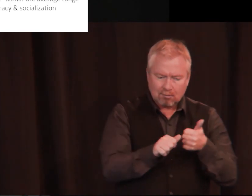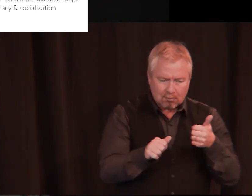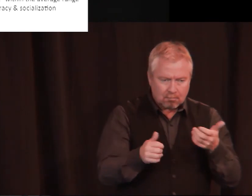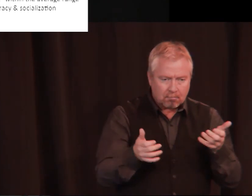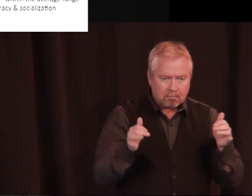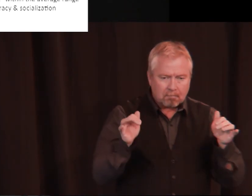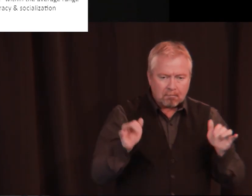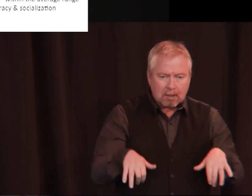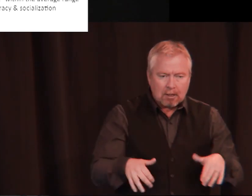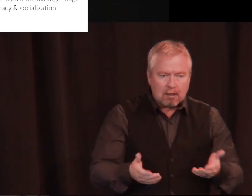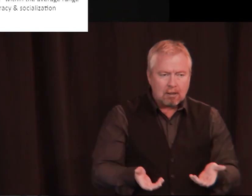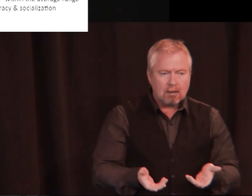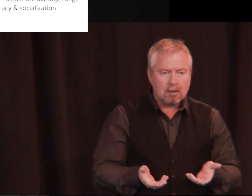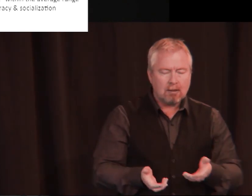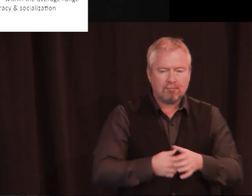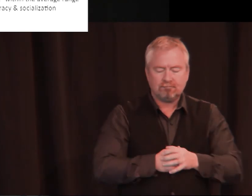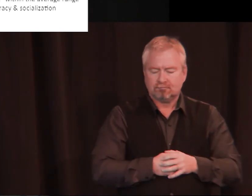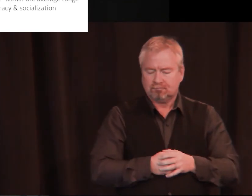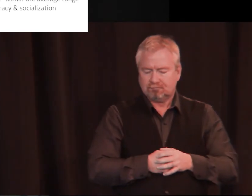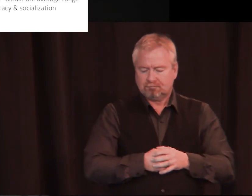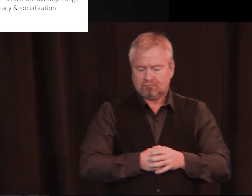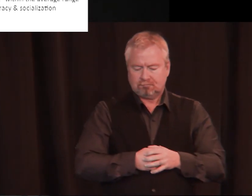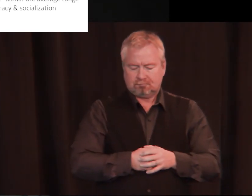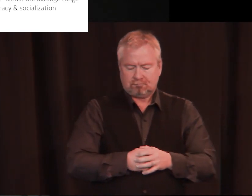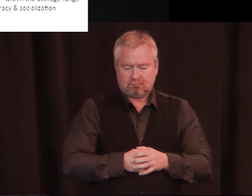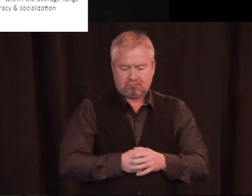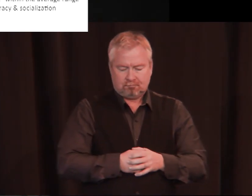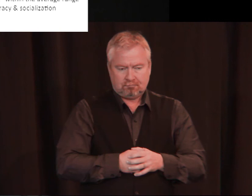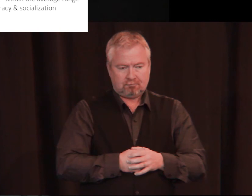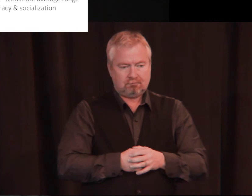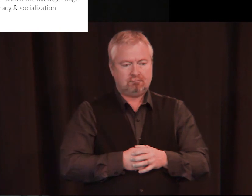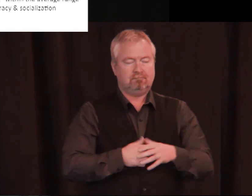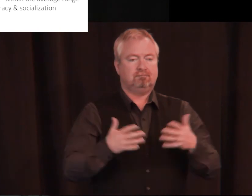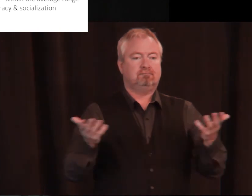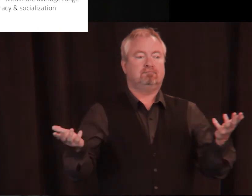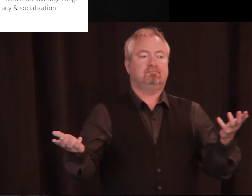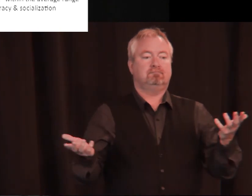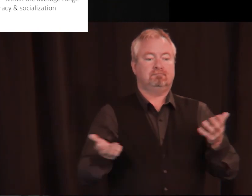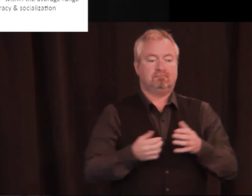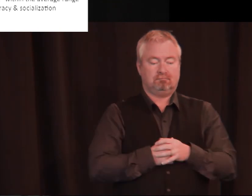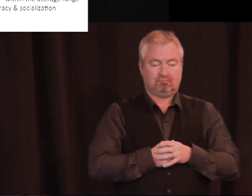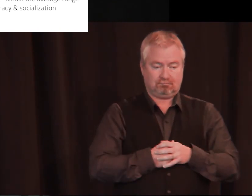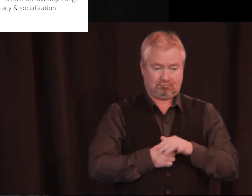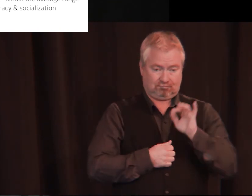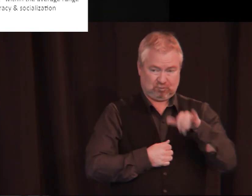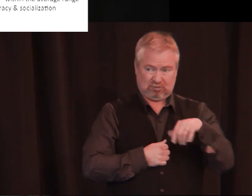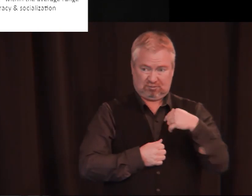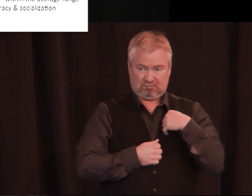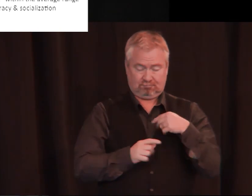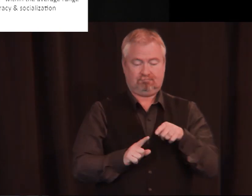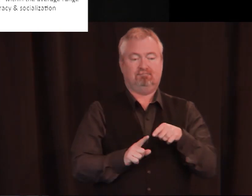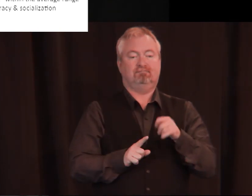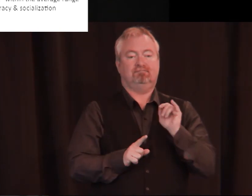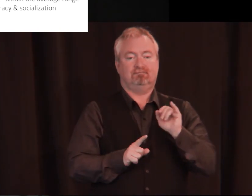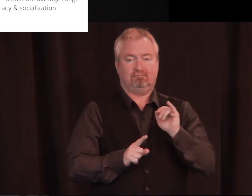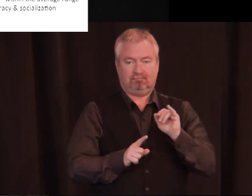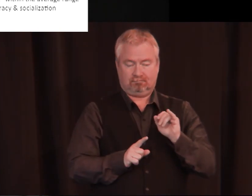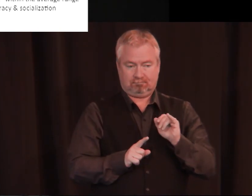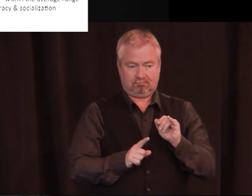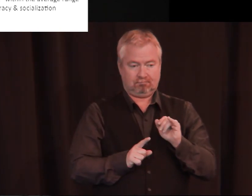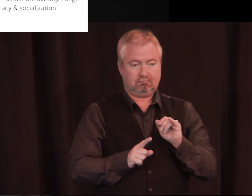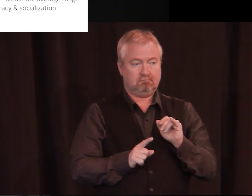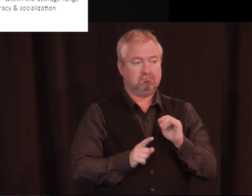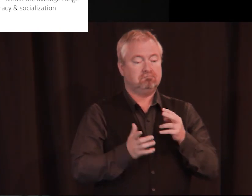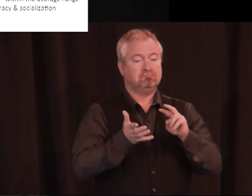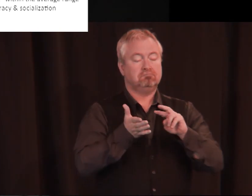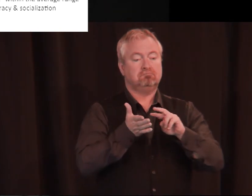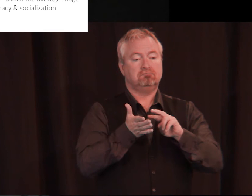So, -- so, we did find that, but that doesn't mean we can't set the bar high for these kids.